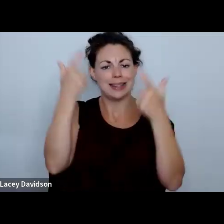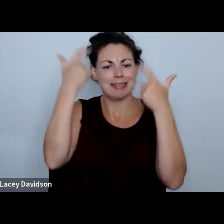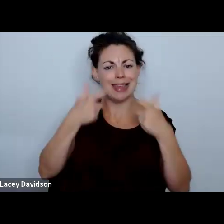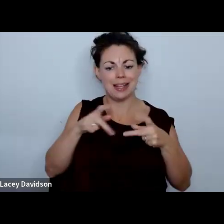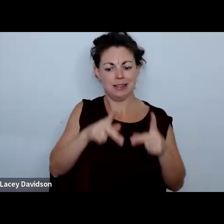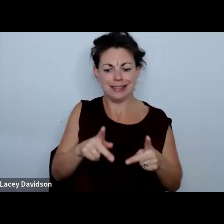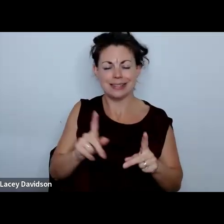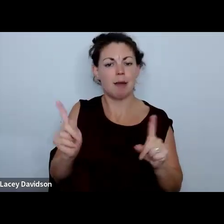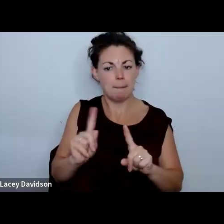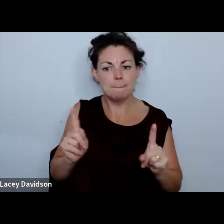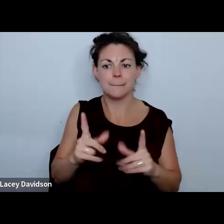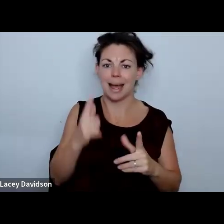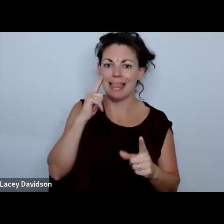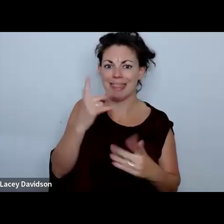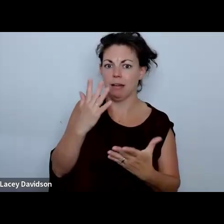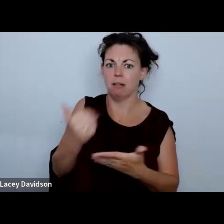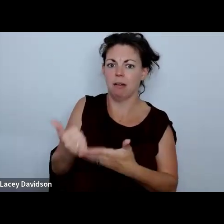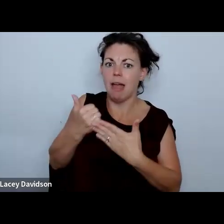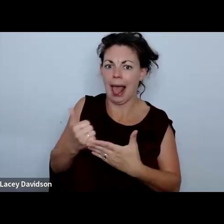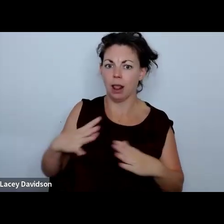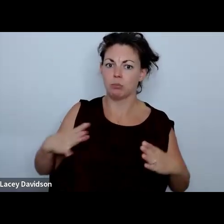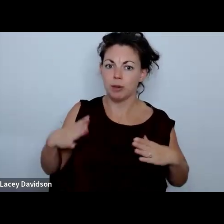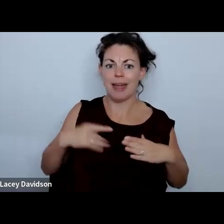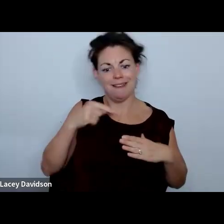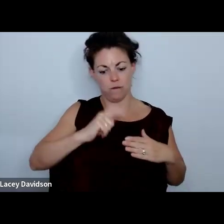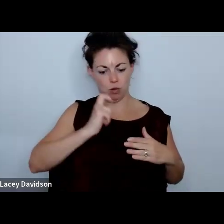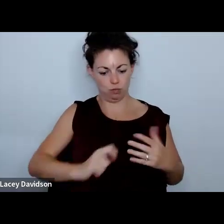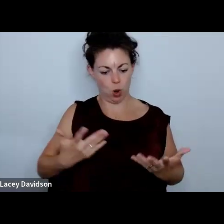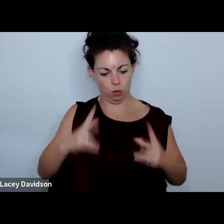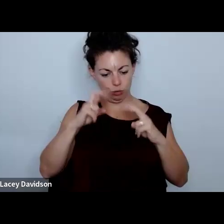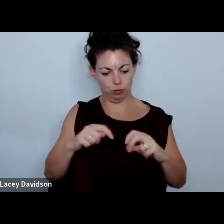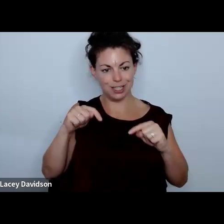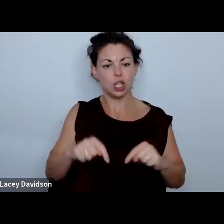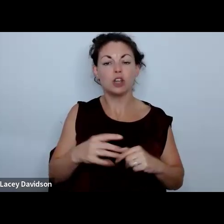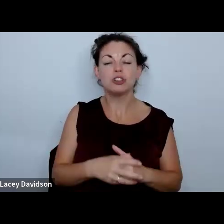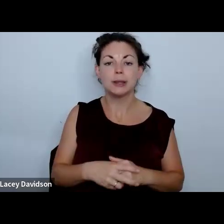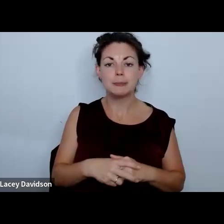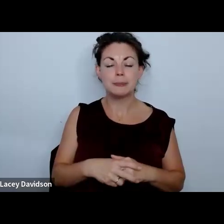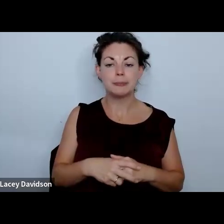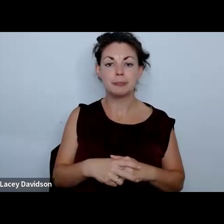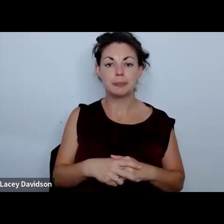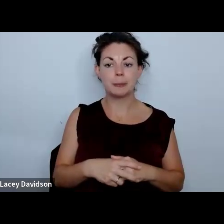placement year in research. So I did social and political psychology research during my studies,